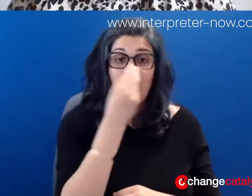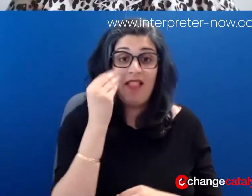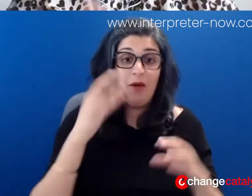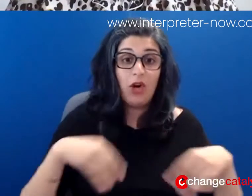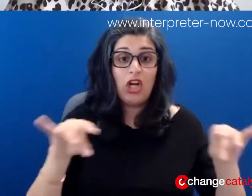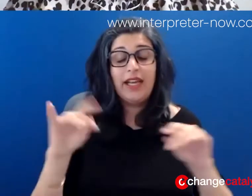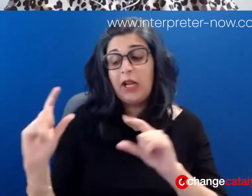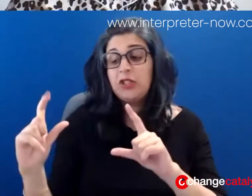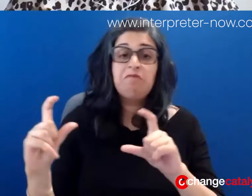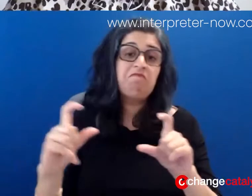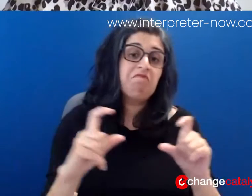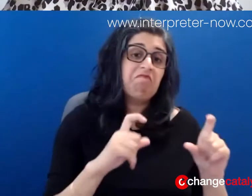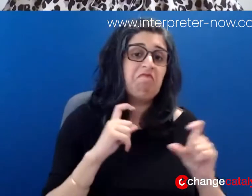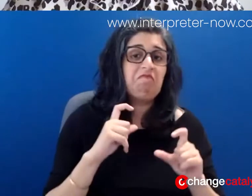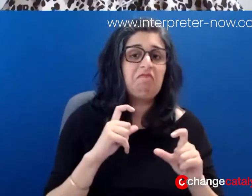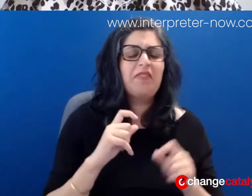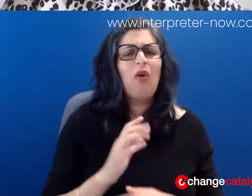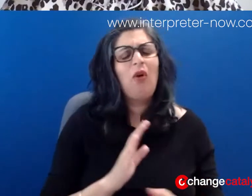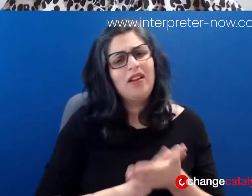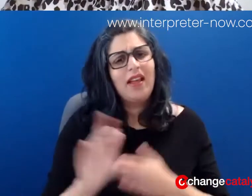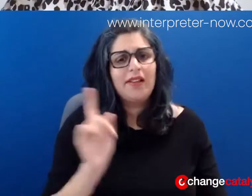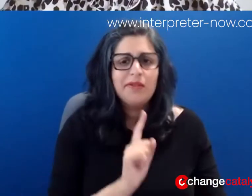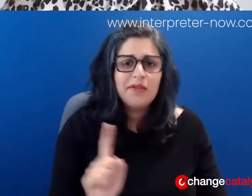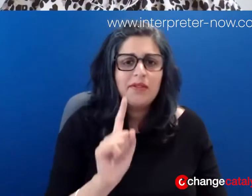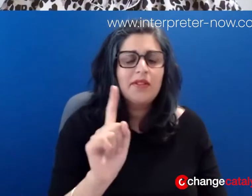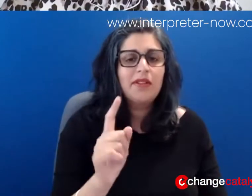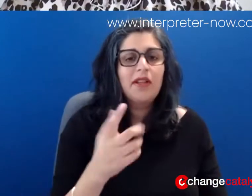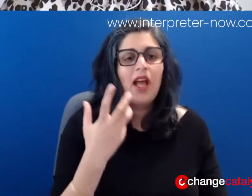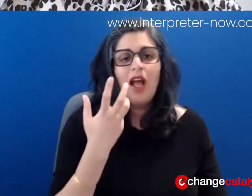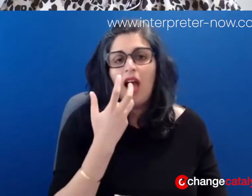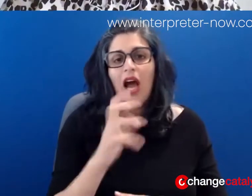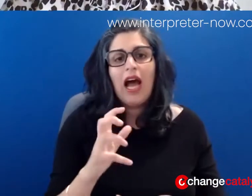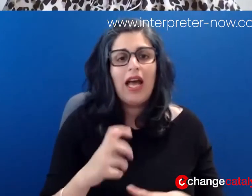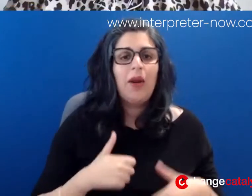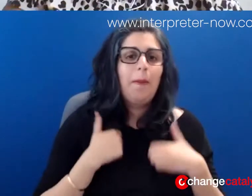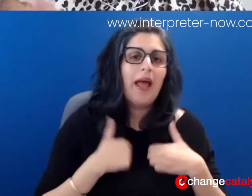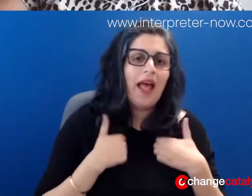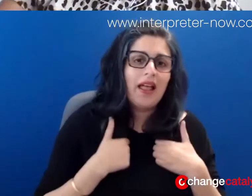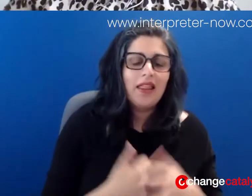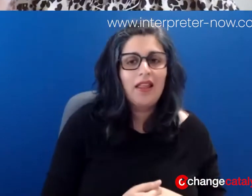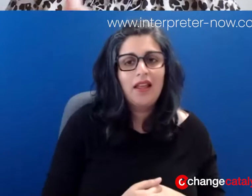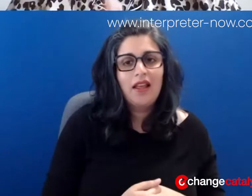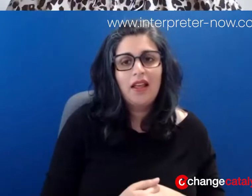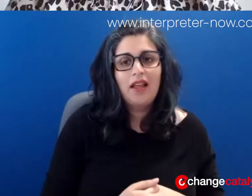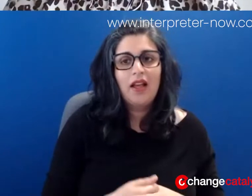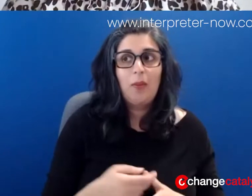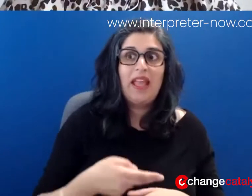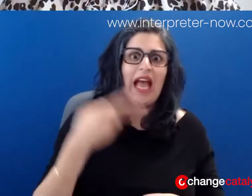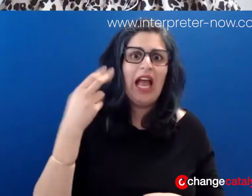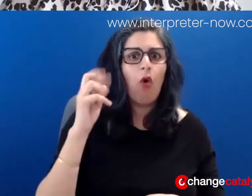And you know, nice walks, hot bath. It can be high or low budget if you will.